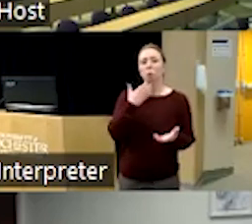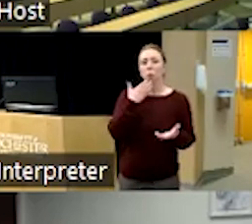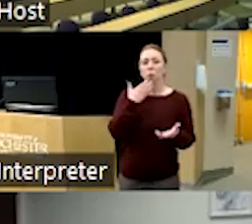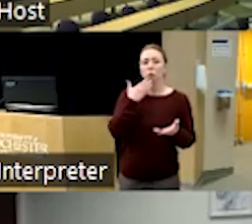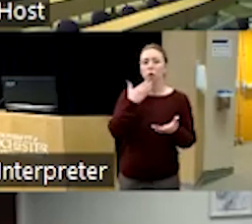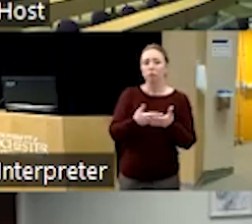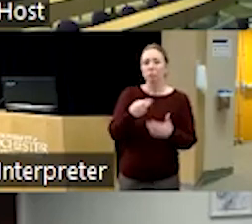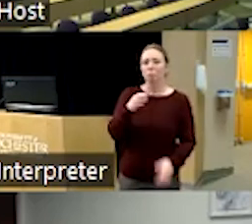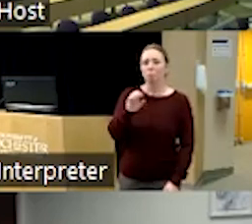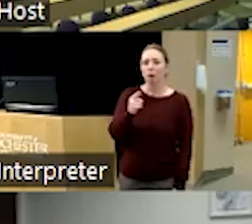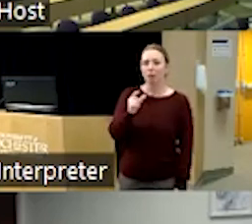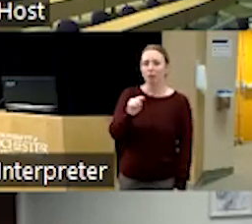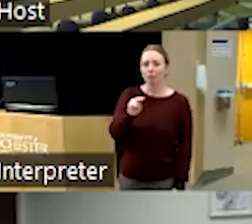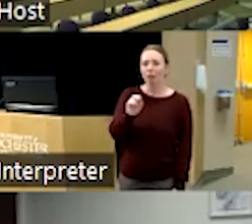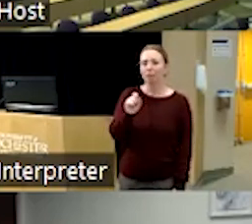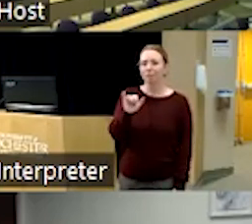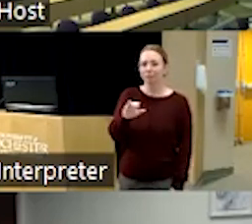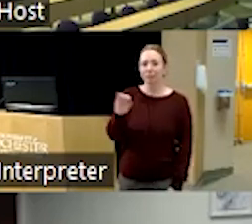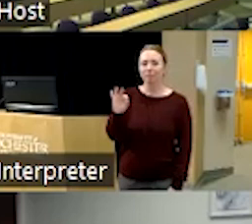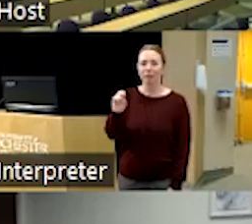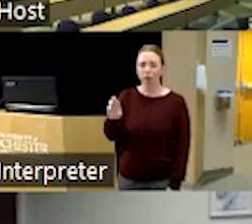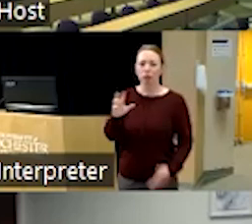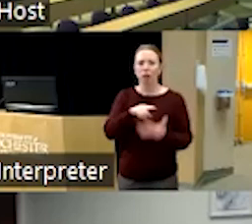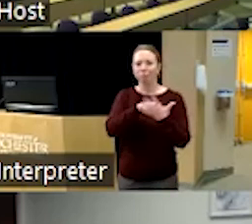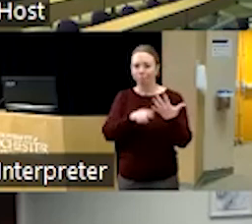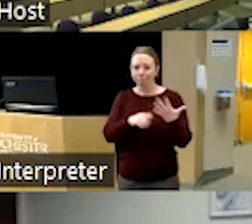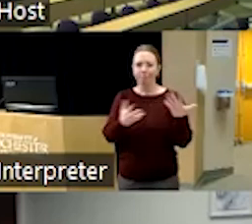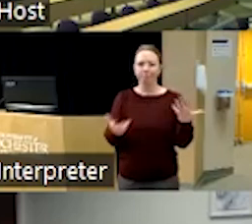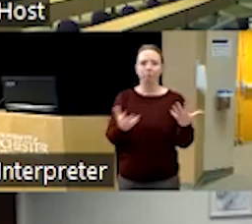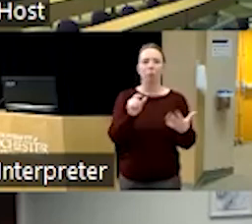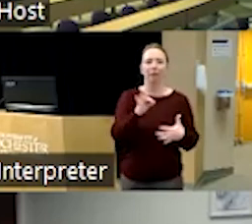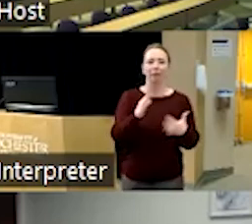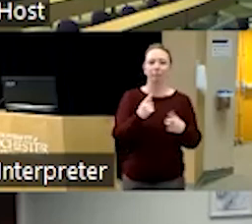biopsychosocial model normal weight no severe psychiatric comorbidities